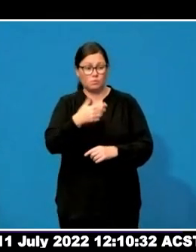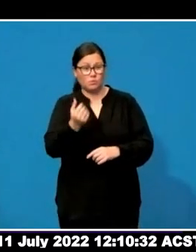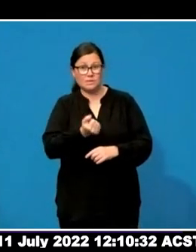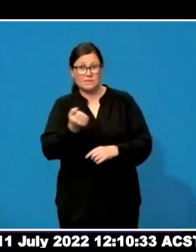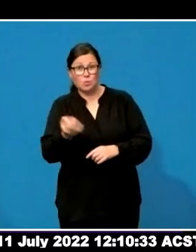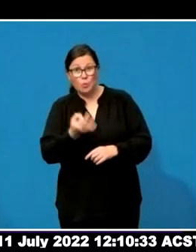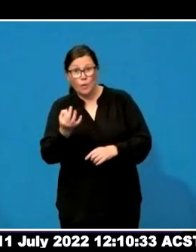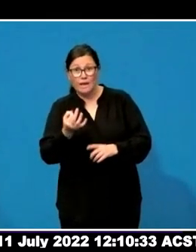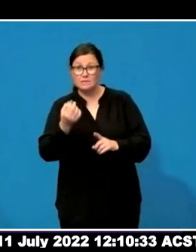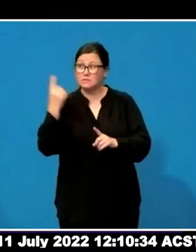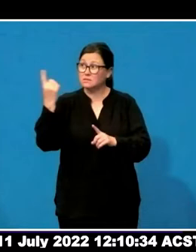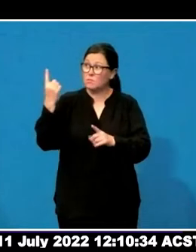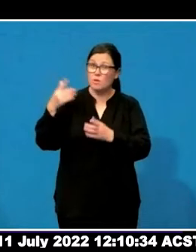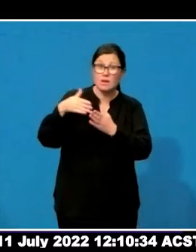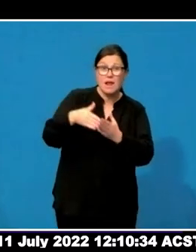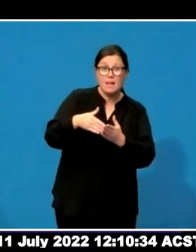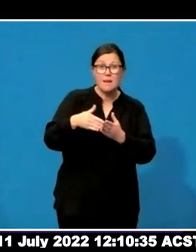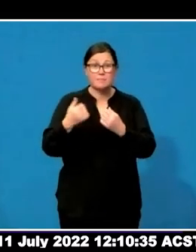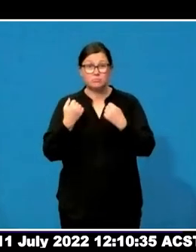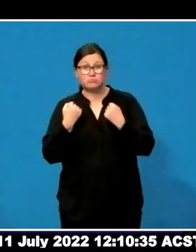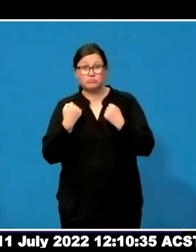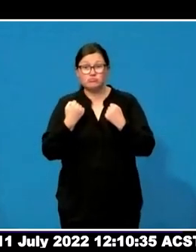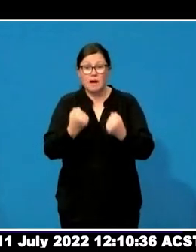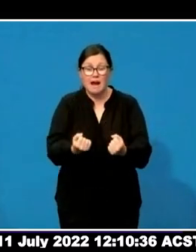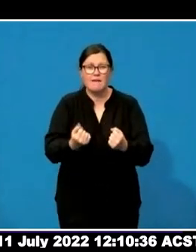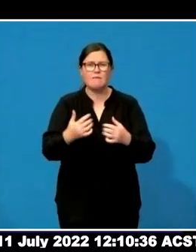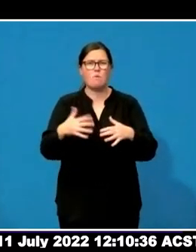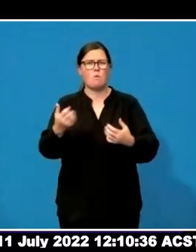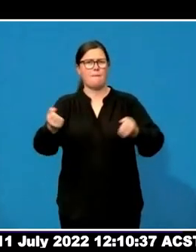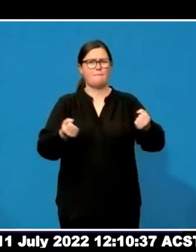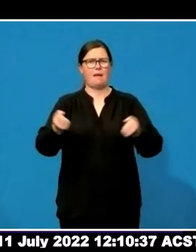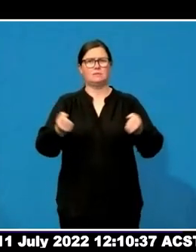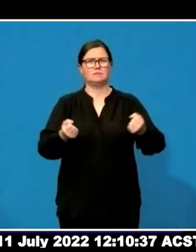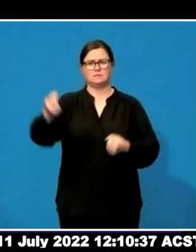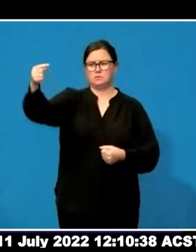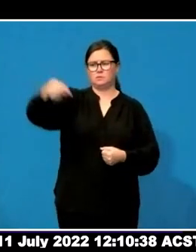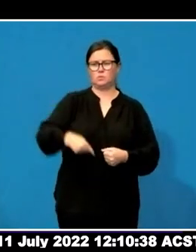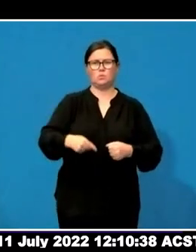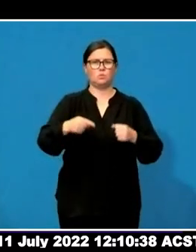Or do you catch the bus to come to Alice Springs? Someone, like, driving me down.